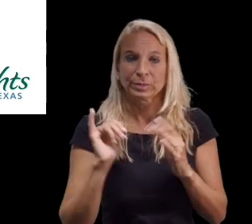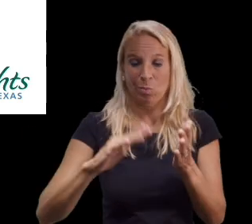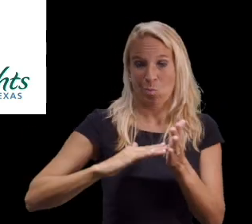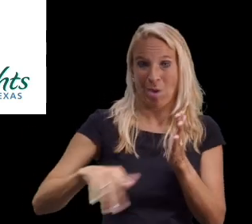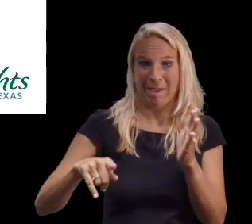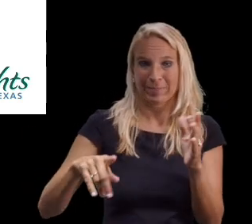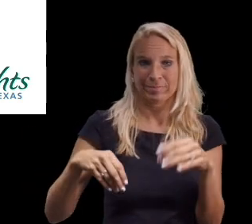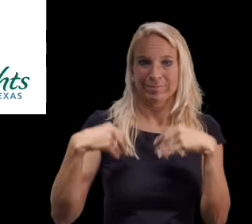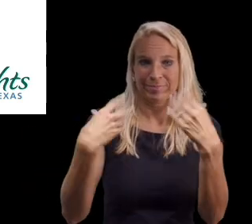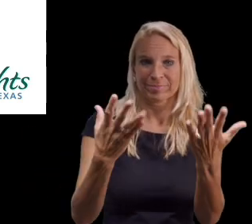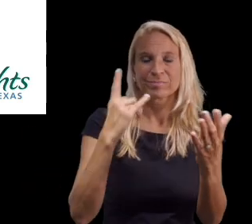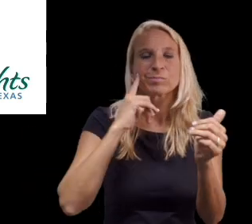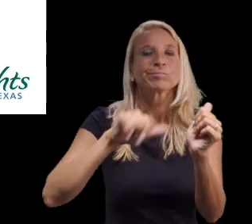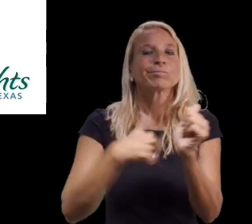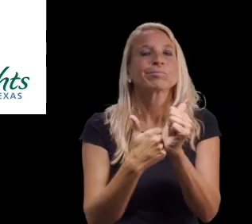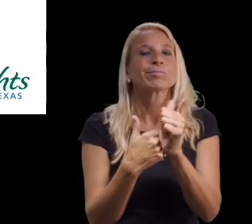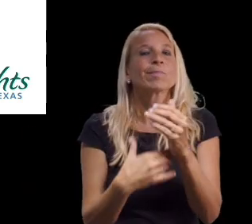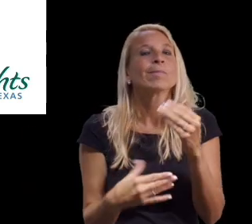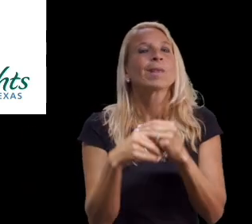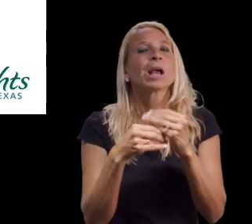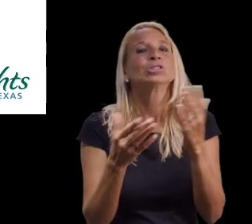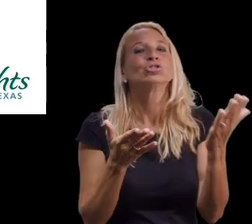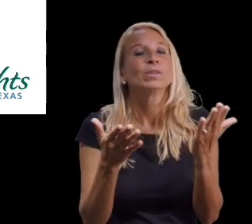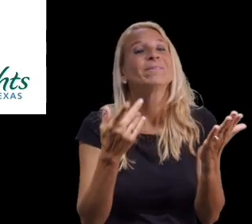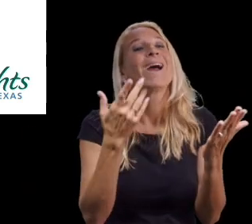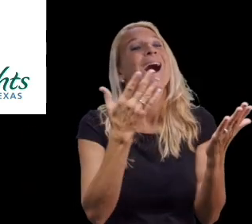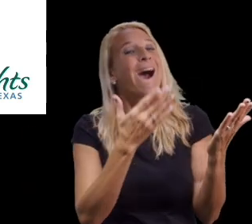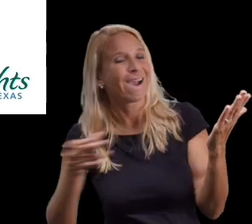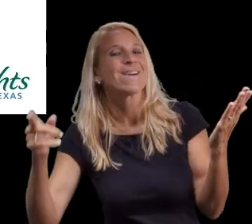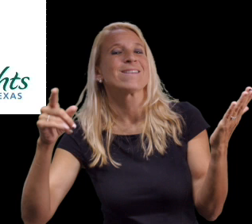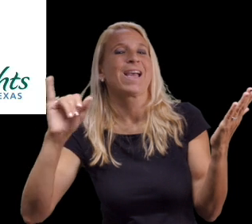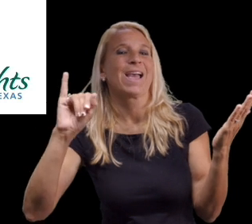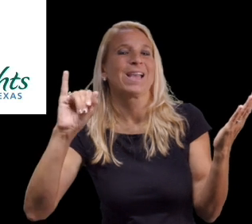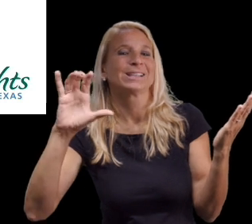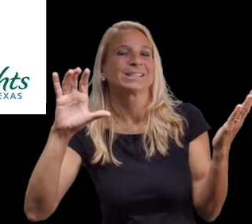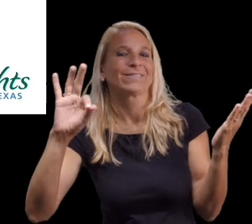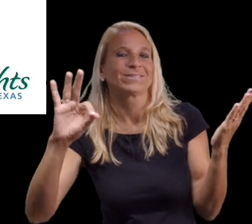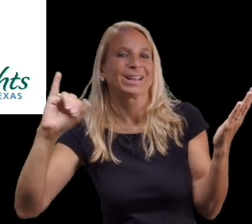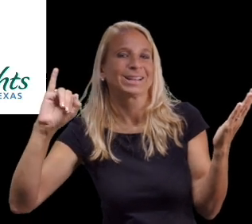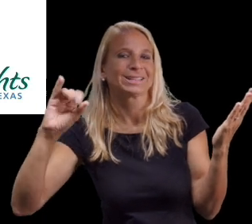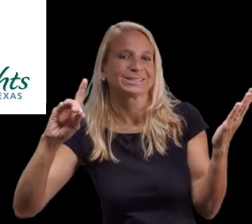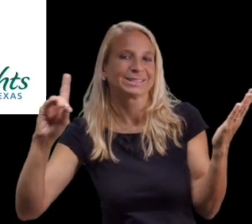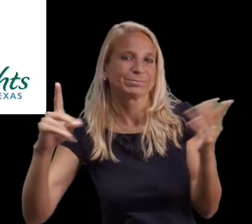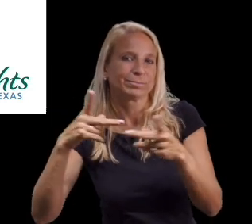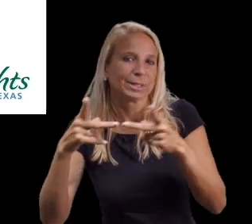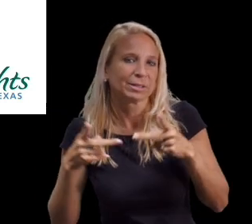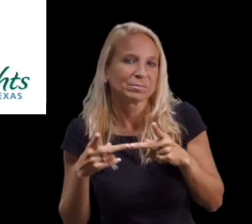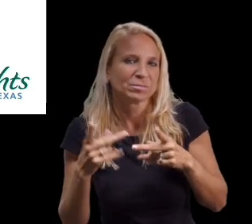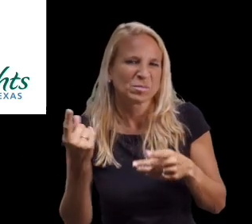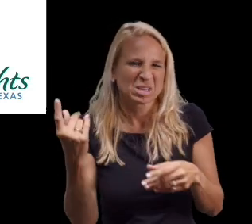This waiver is an alternative to receiving services, and then ICF/IID facility.